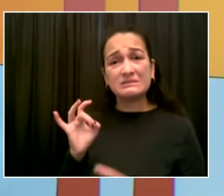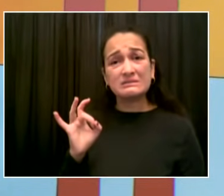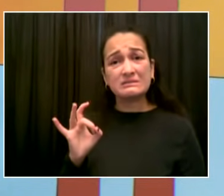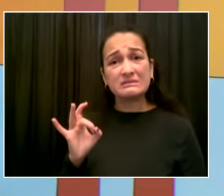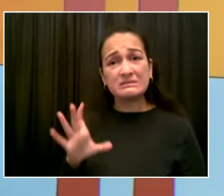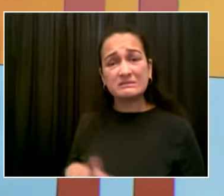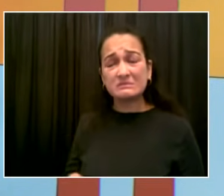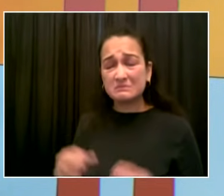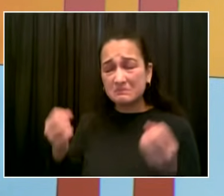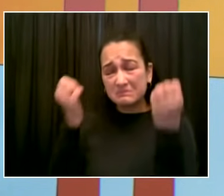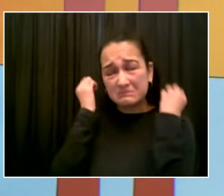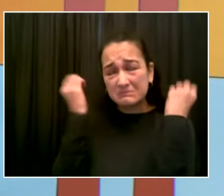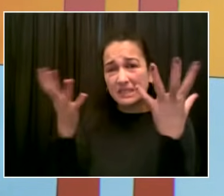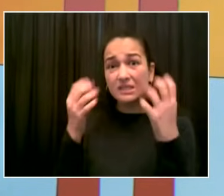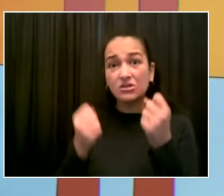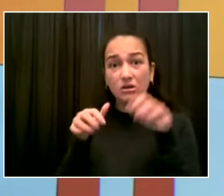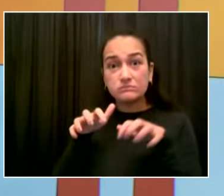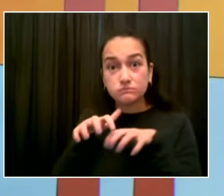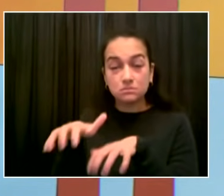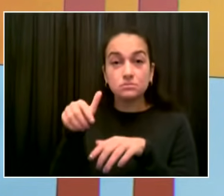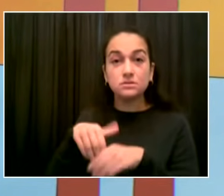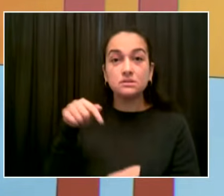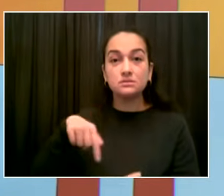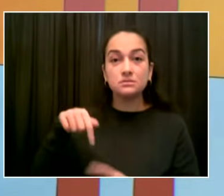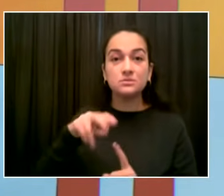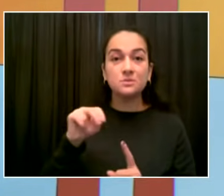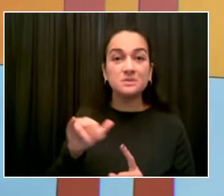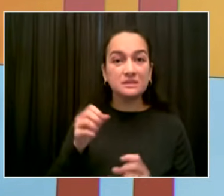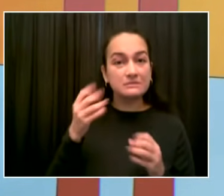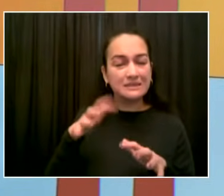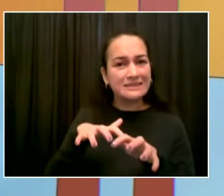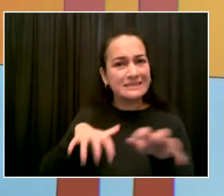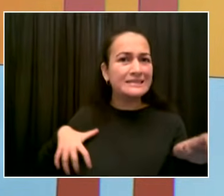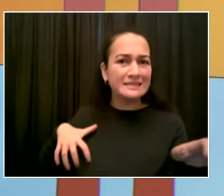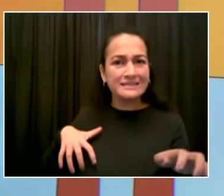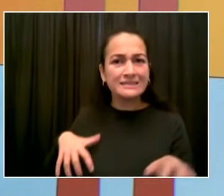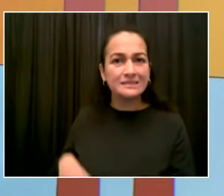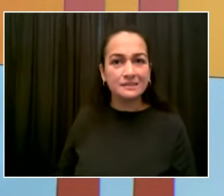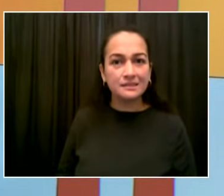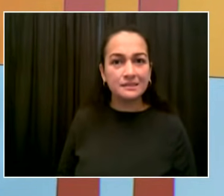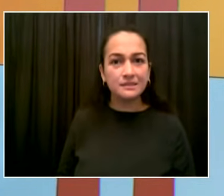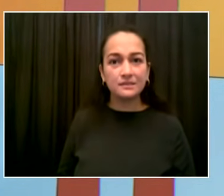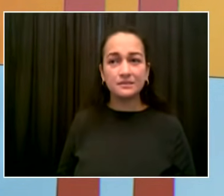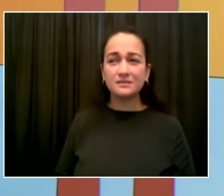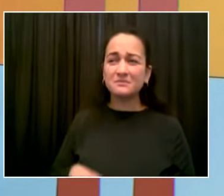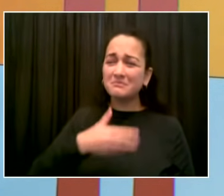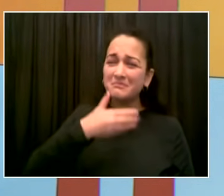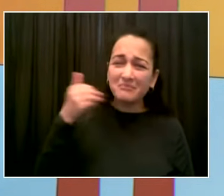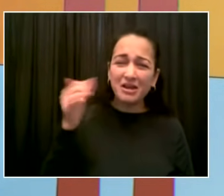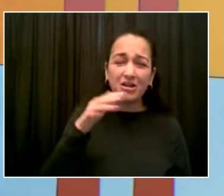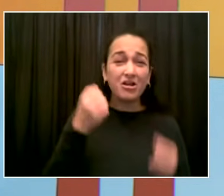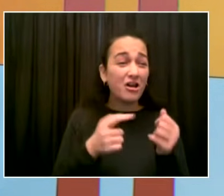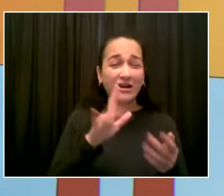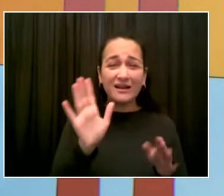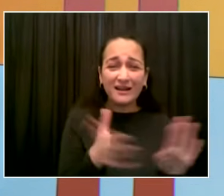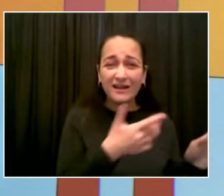BUT THE FOCUS THAT WE HAVE IS■ç TO GET PEOPLE OUT OF THEIR CARS, GET PEOPLE BACK TO MASS